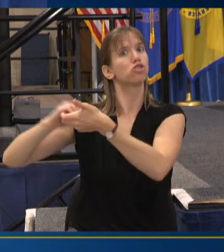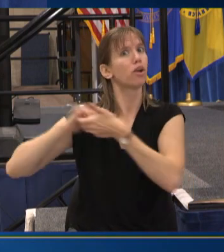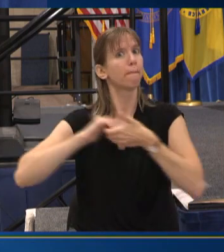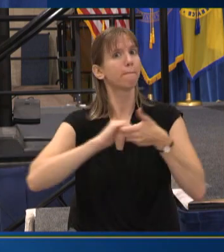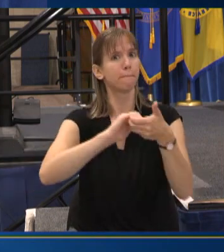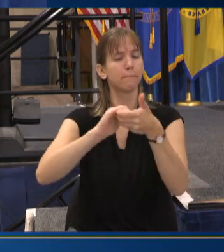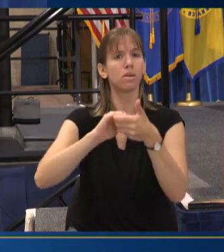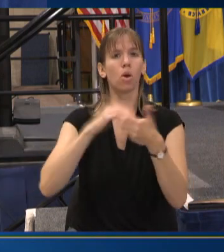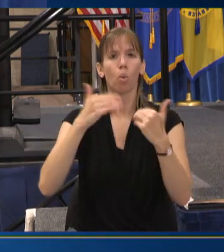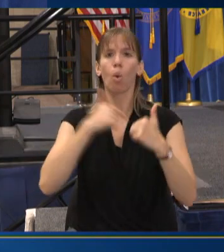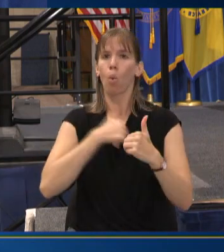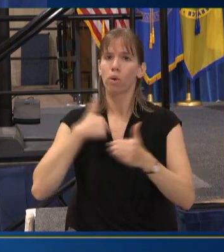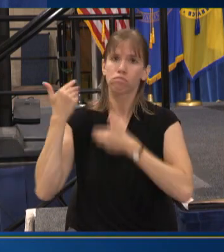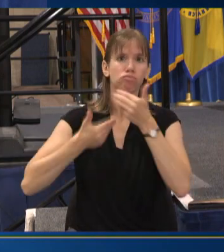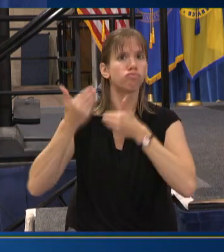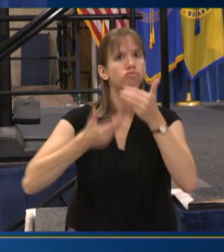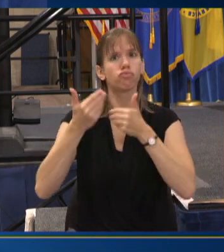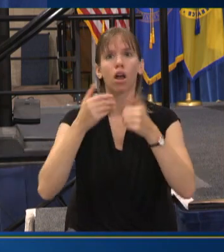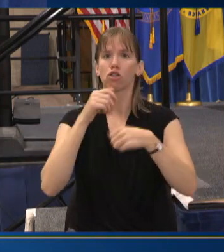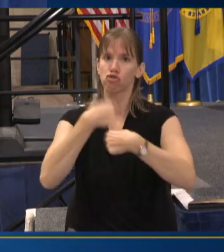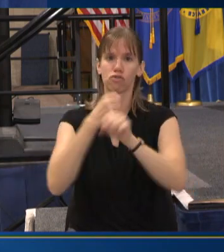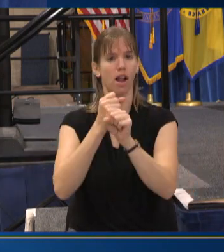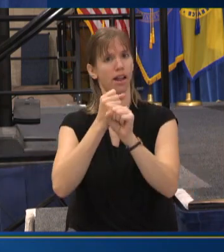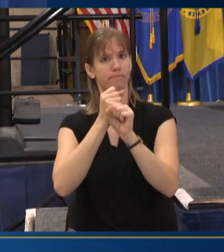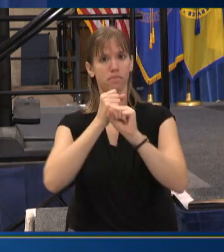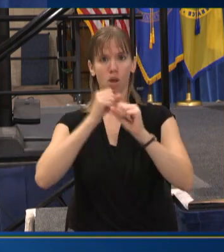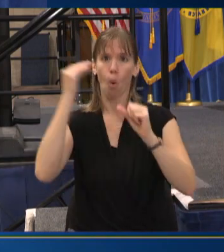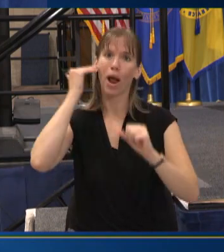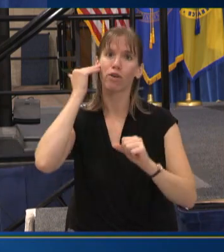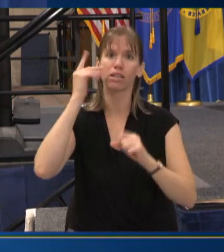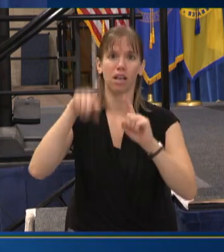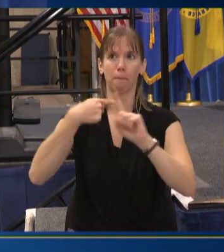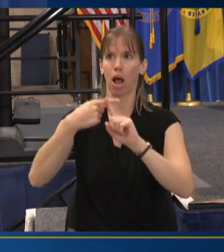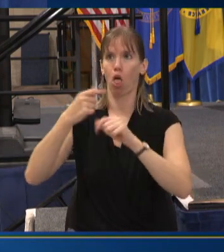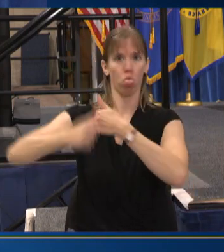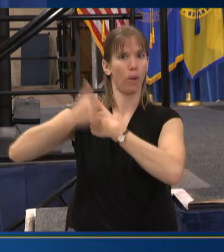strides in raising awareness about the threats that climate change present to the